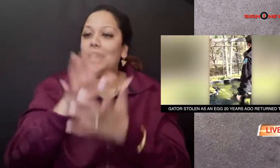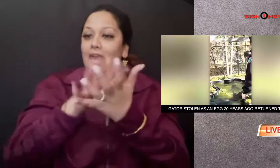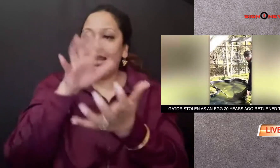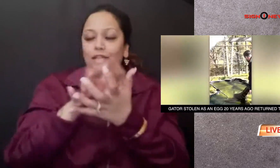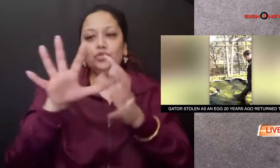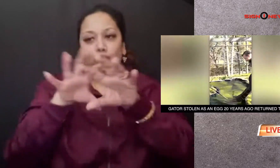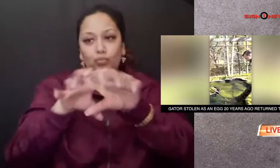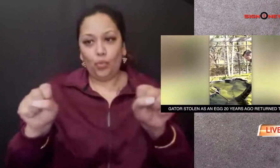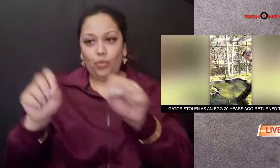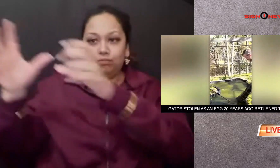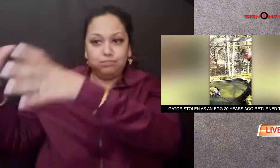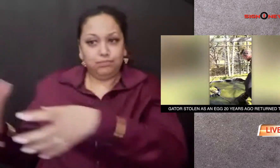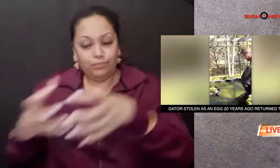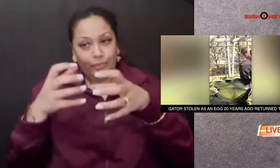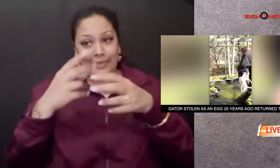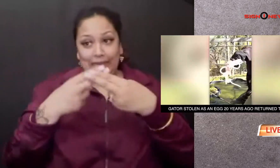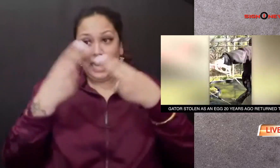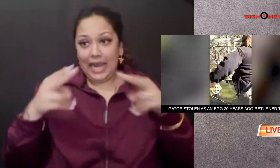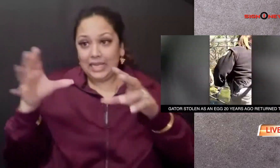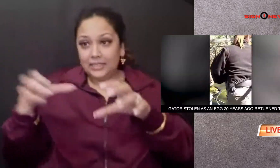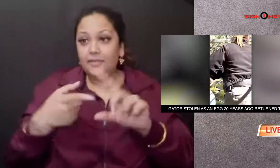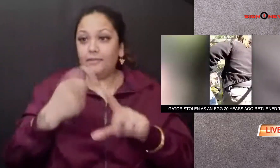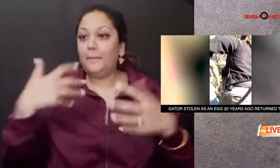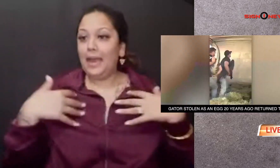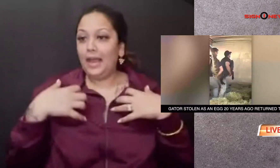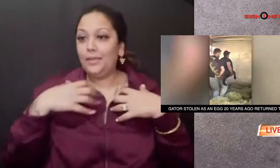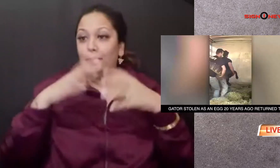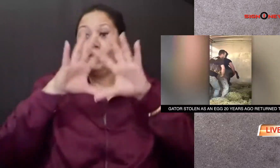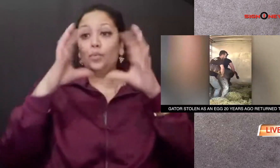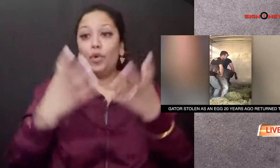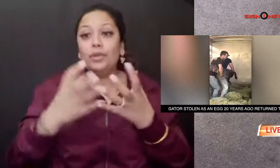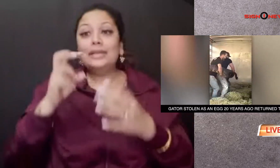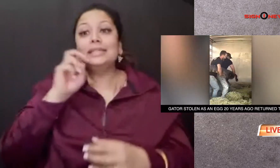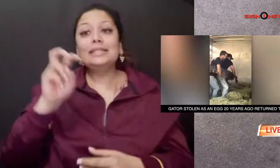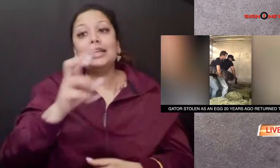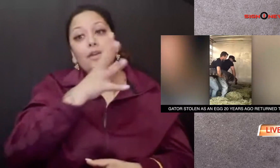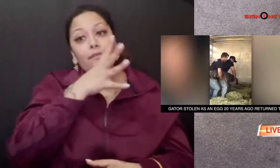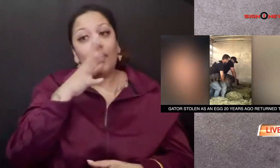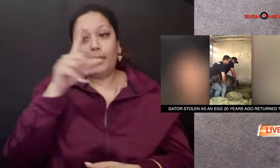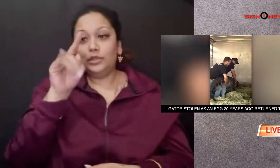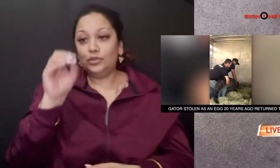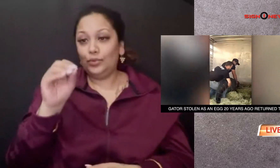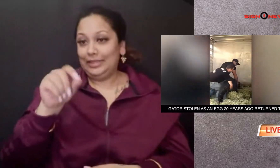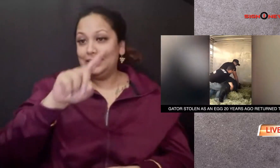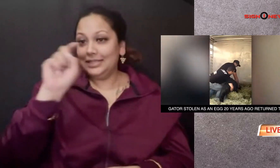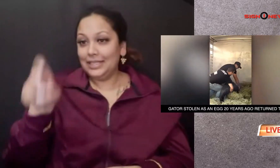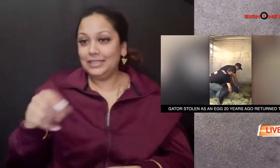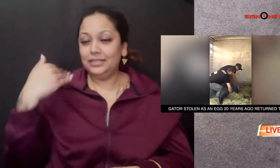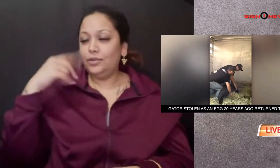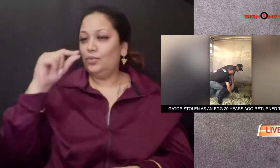This eight foot alligator was stolen. As an egg from the animal world